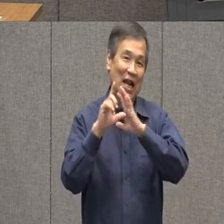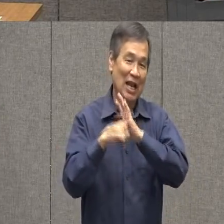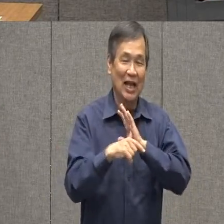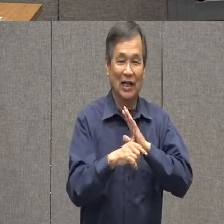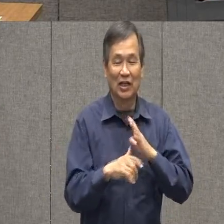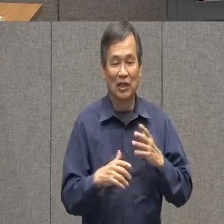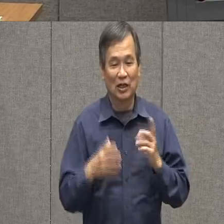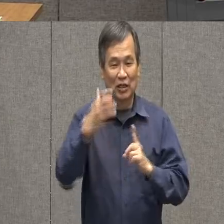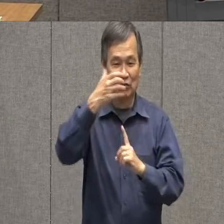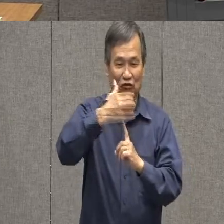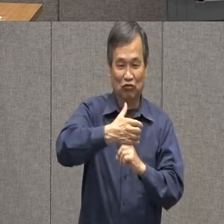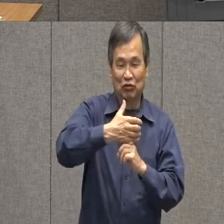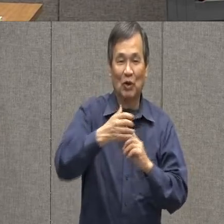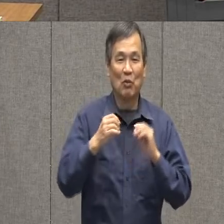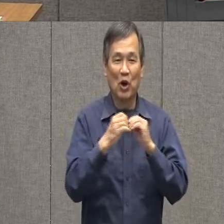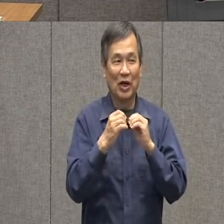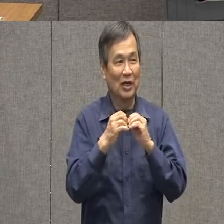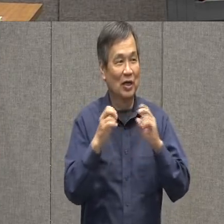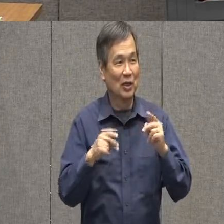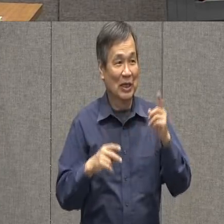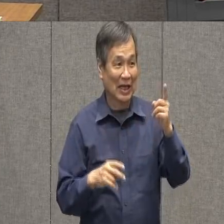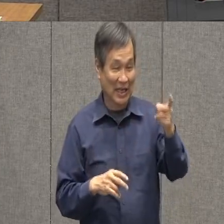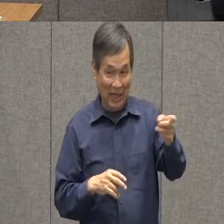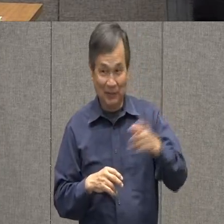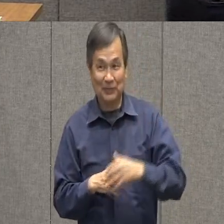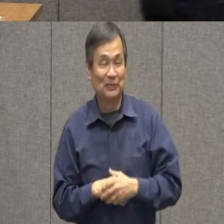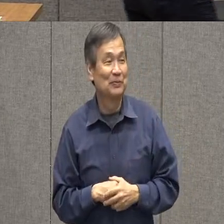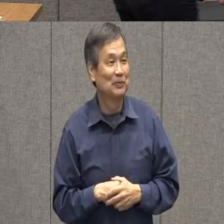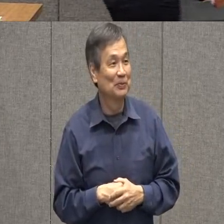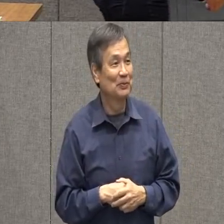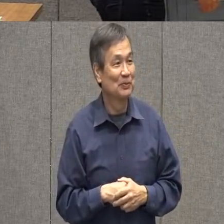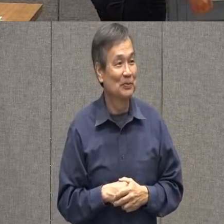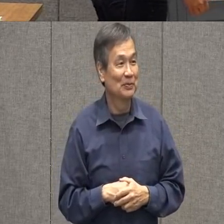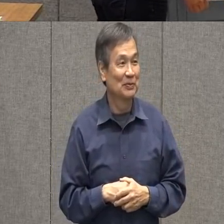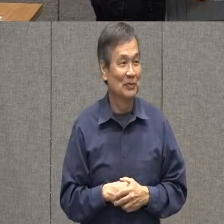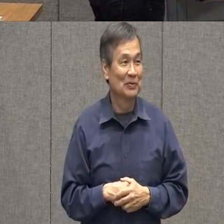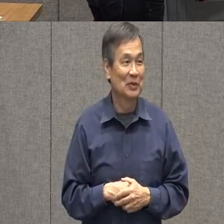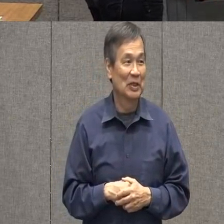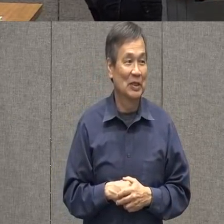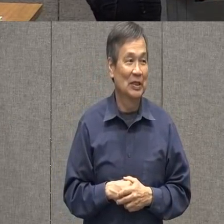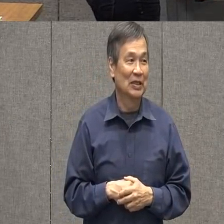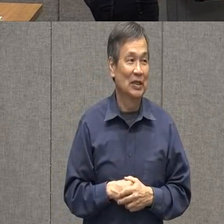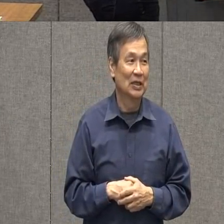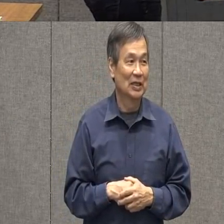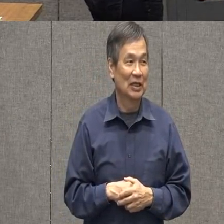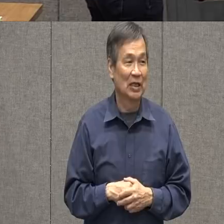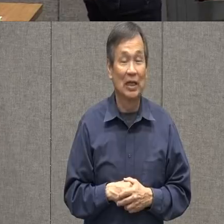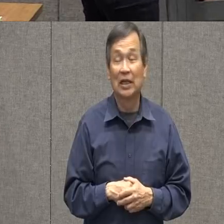So Ms. Ley, now that you have a stick person to work with, I can show you how to start turning those